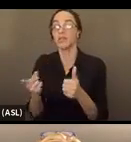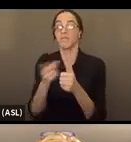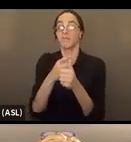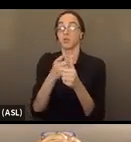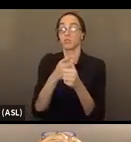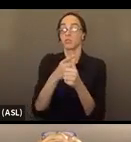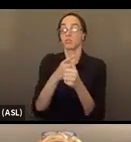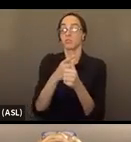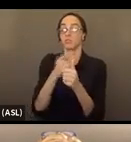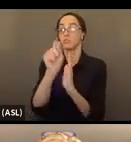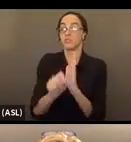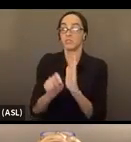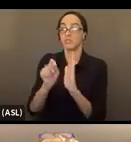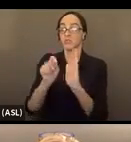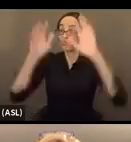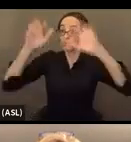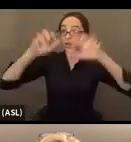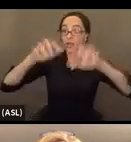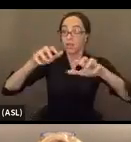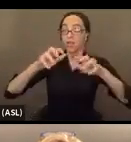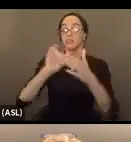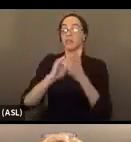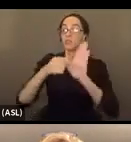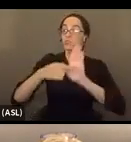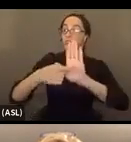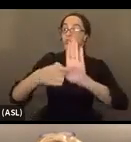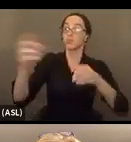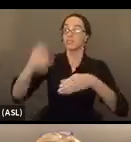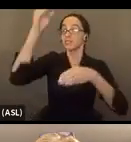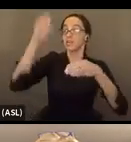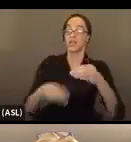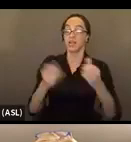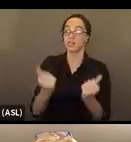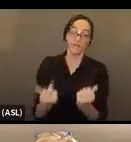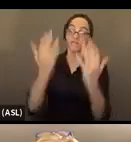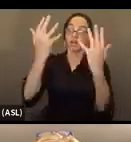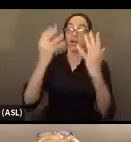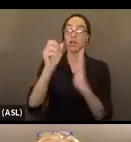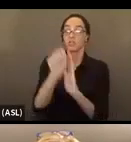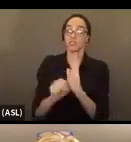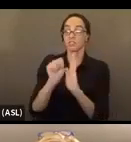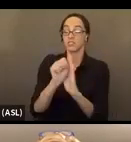better time to be talking about planning for the next disaster most people think of disasters as